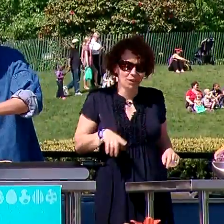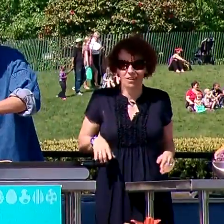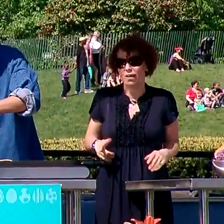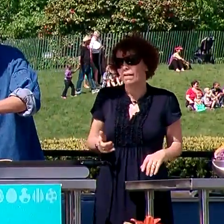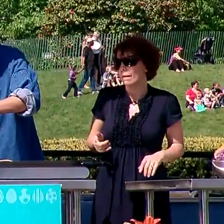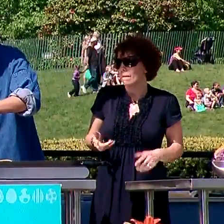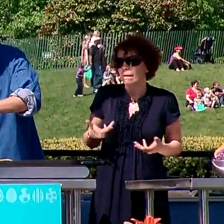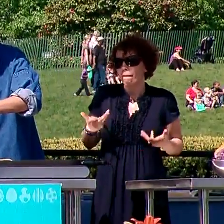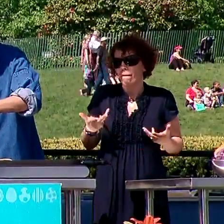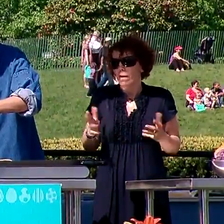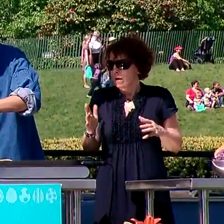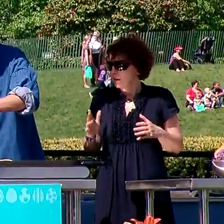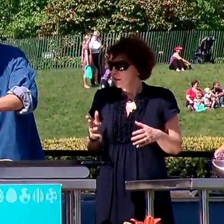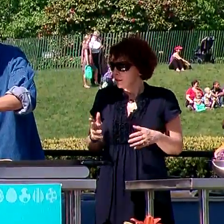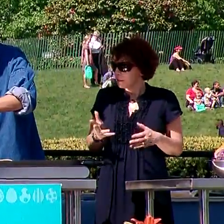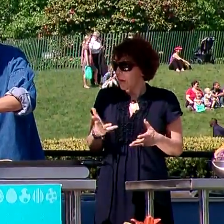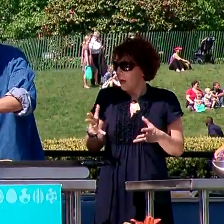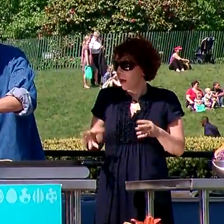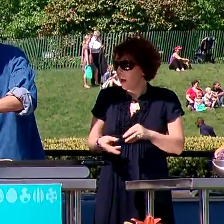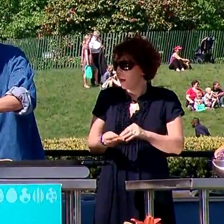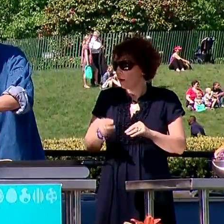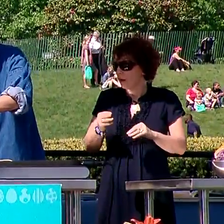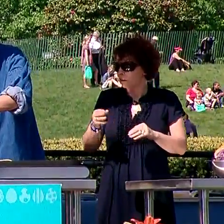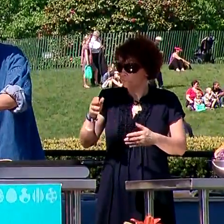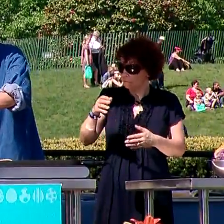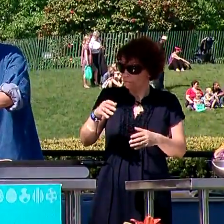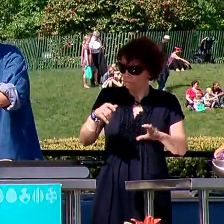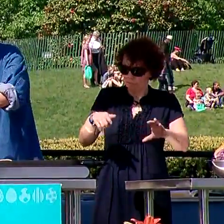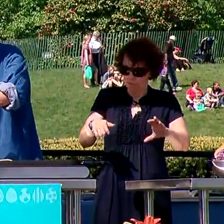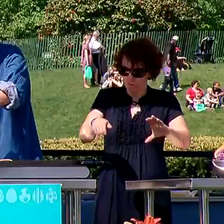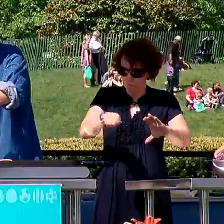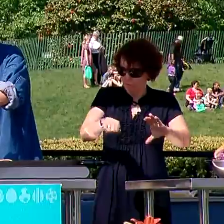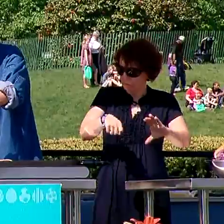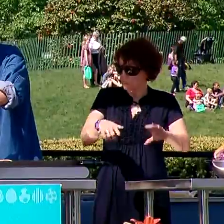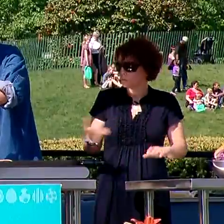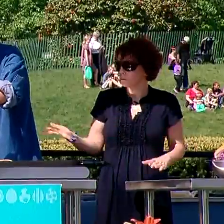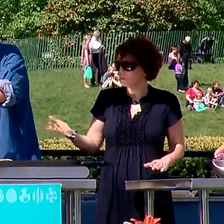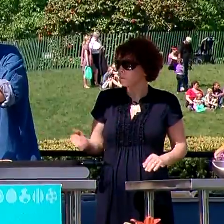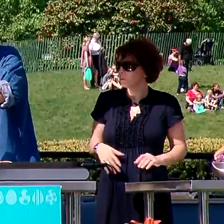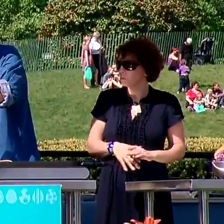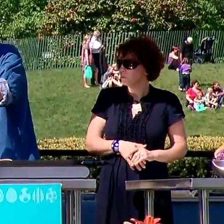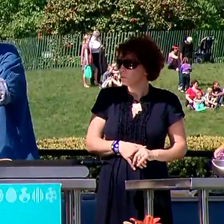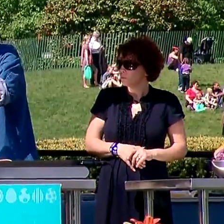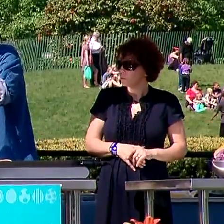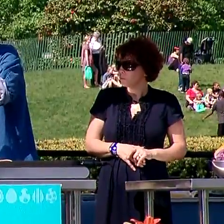let's put our veggies in there.